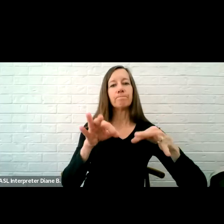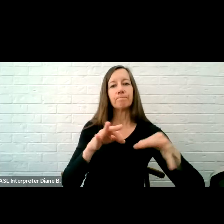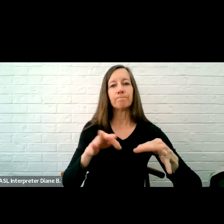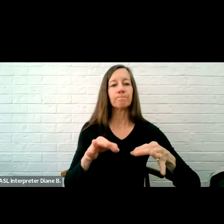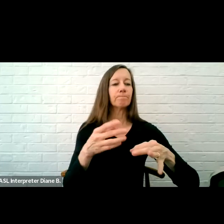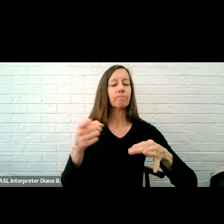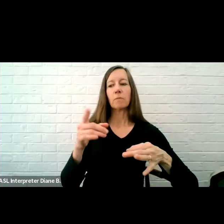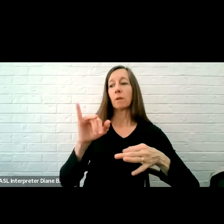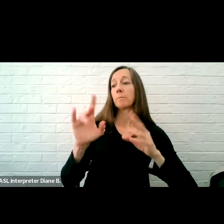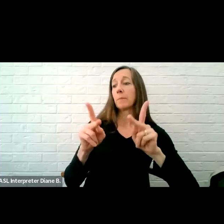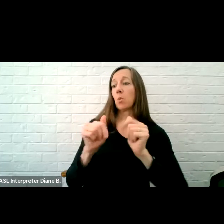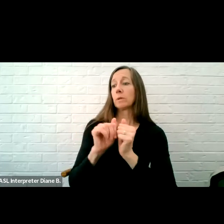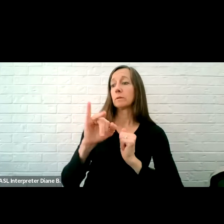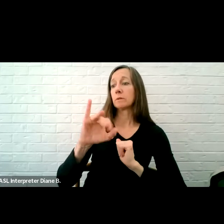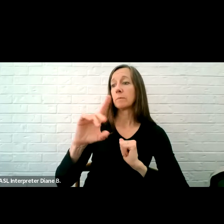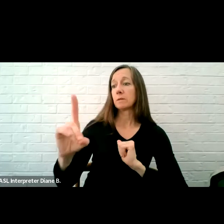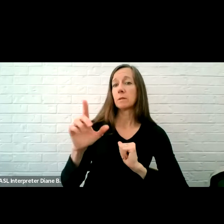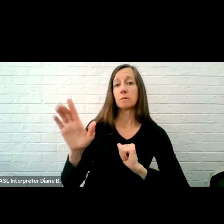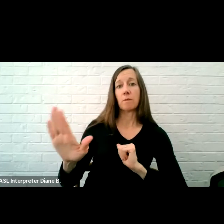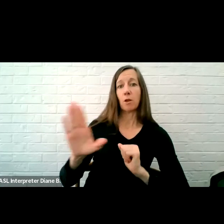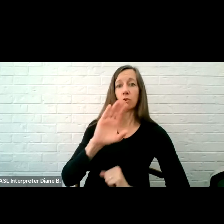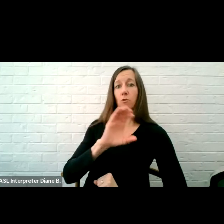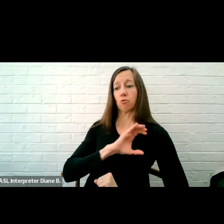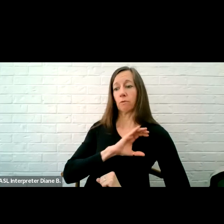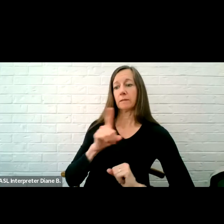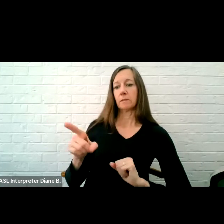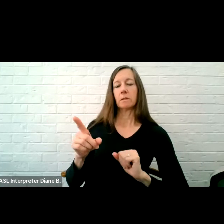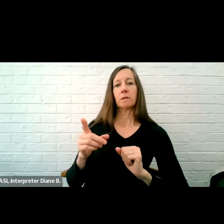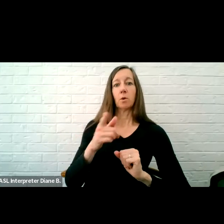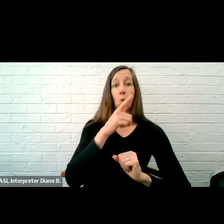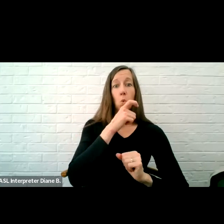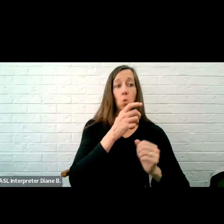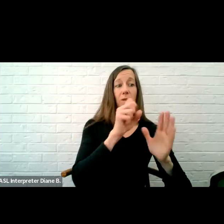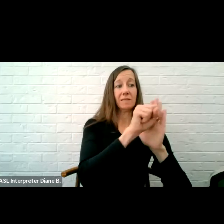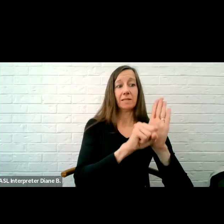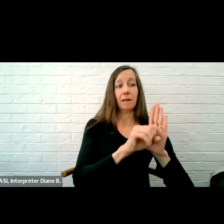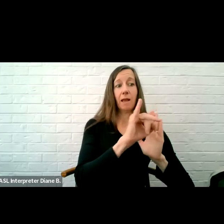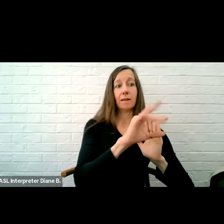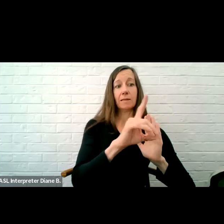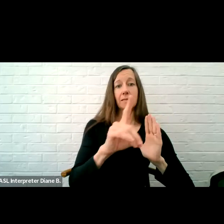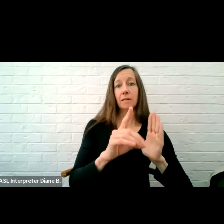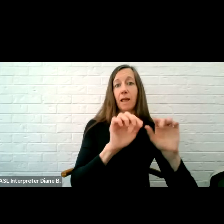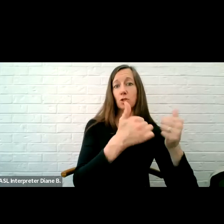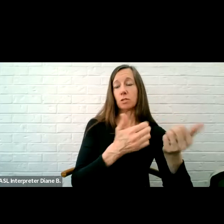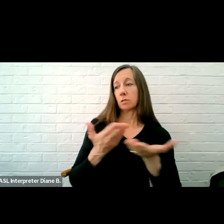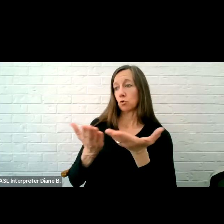and developmental disabilities, who are served by state Idd agencies. We describe the places people with Idd live,